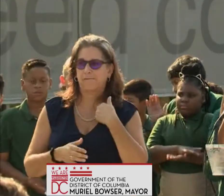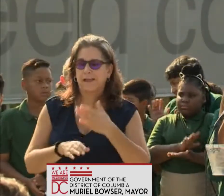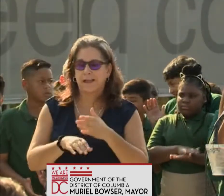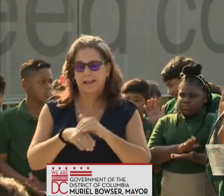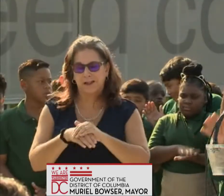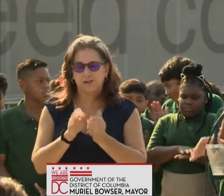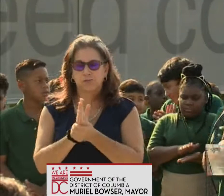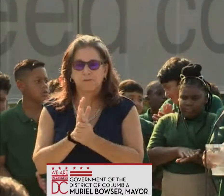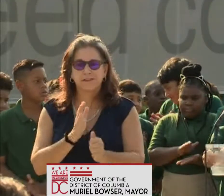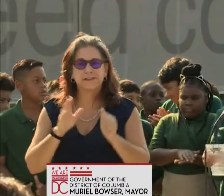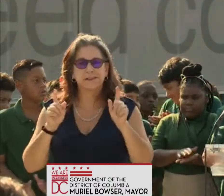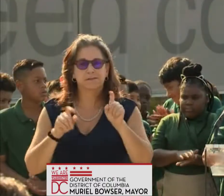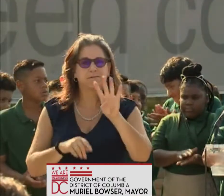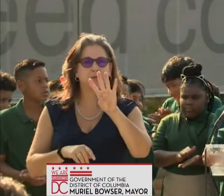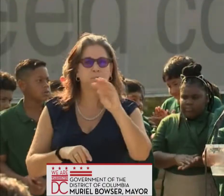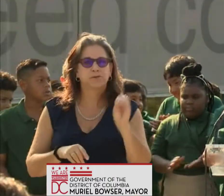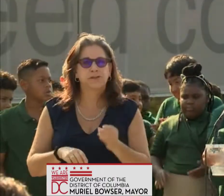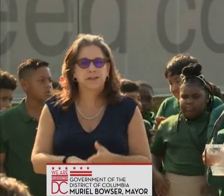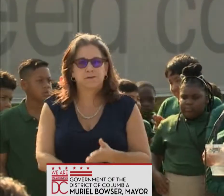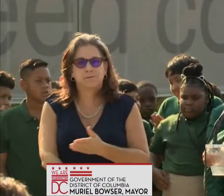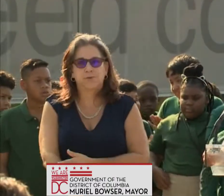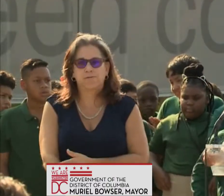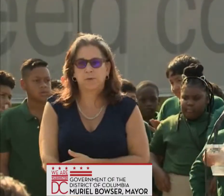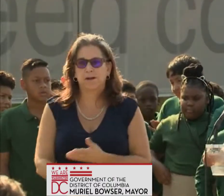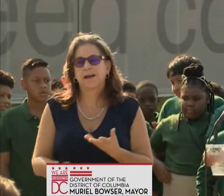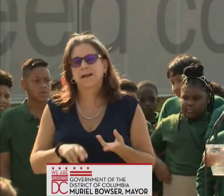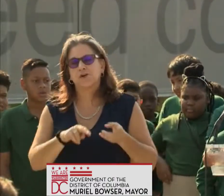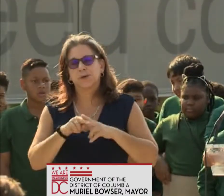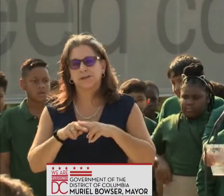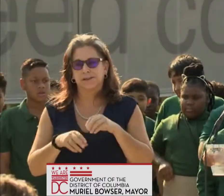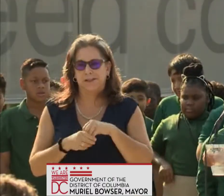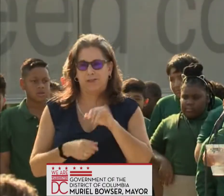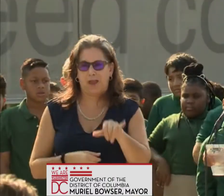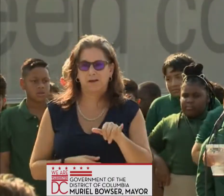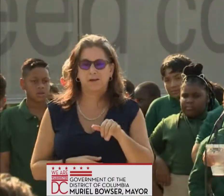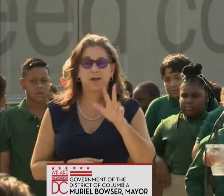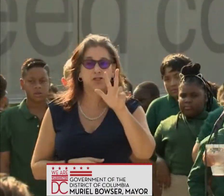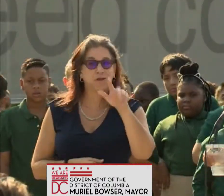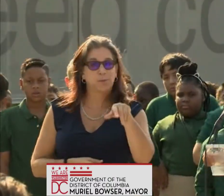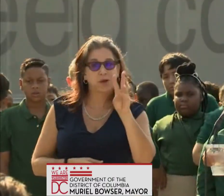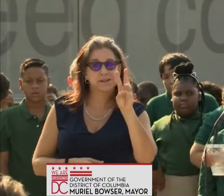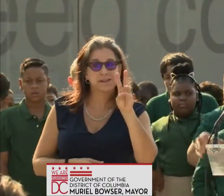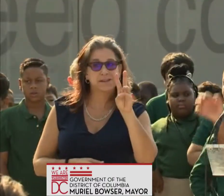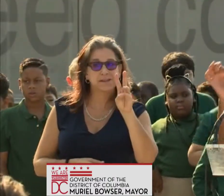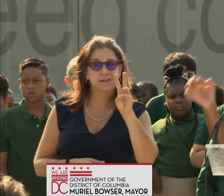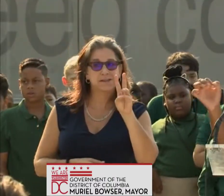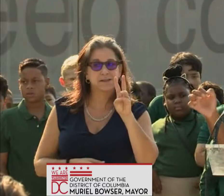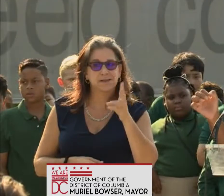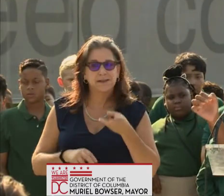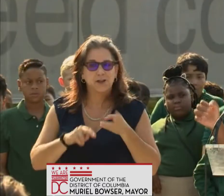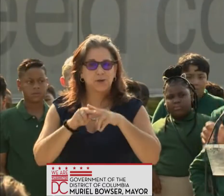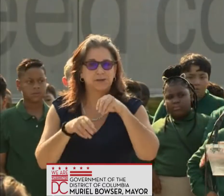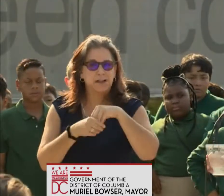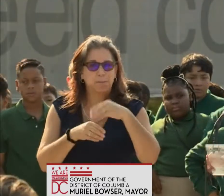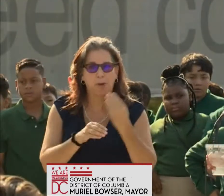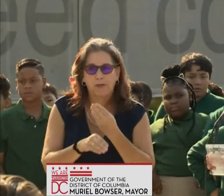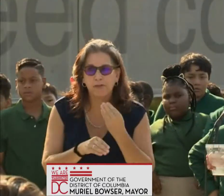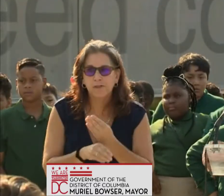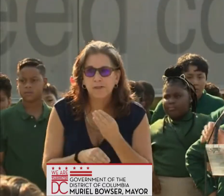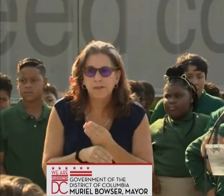and at 3.6 percent increase in math and those are huge increases and you should